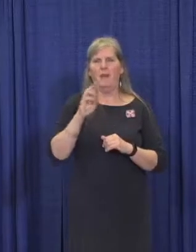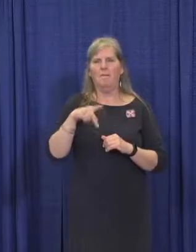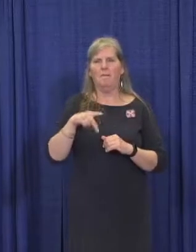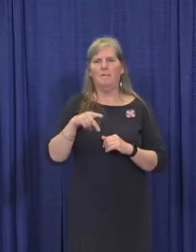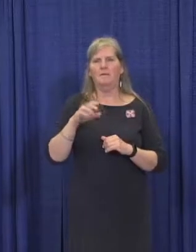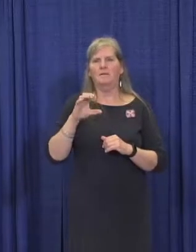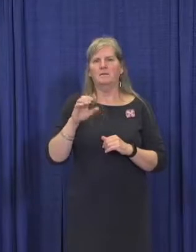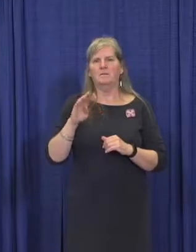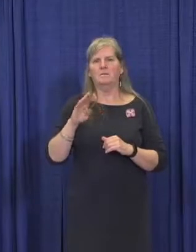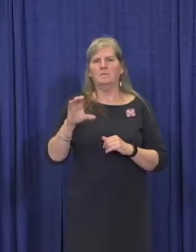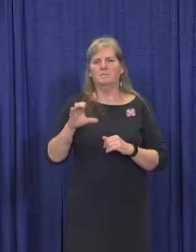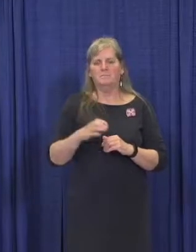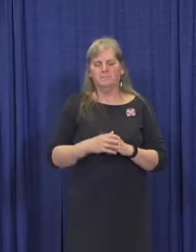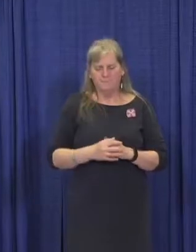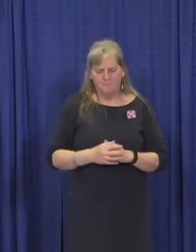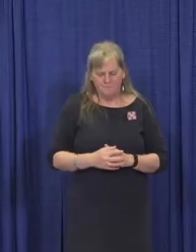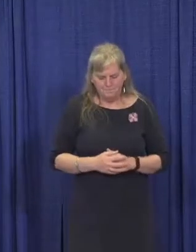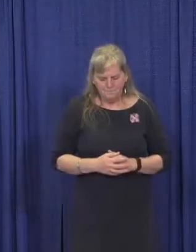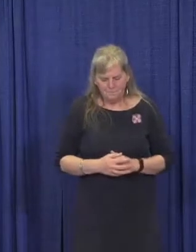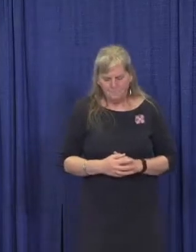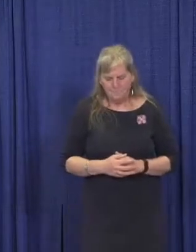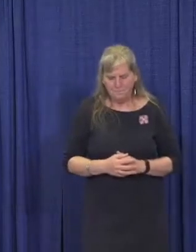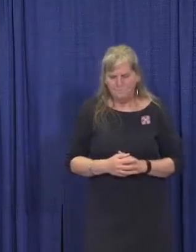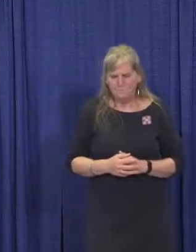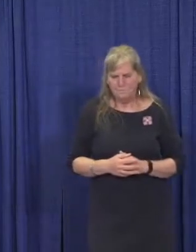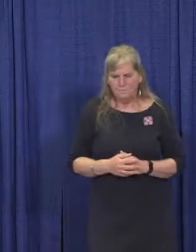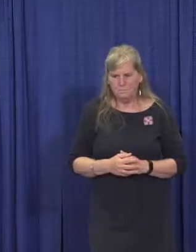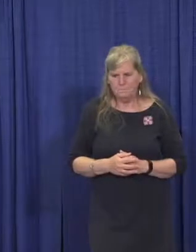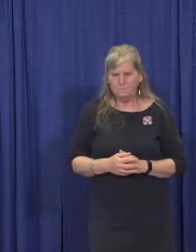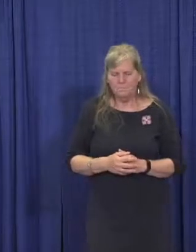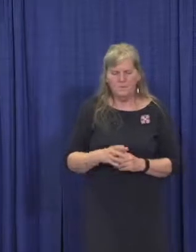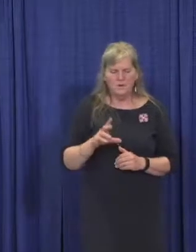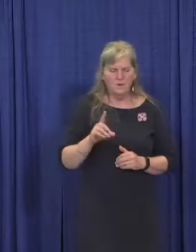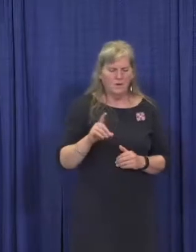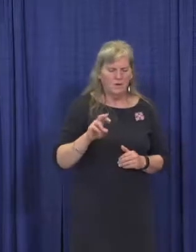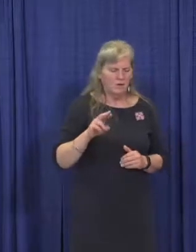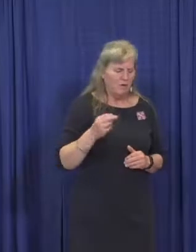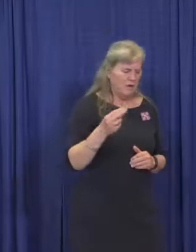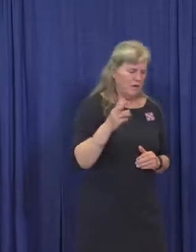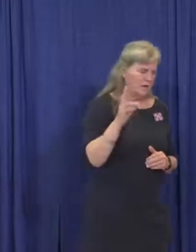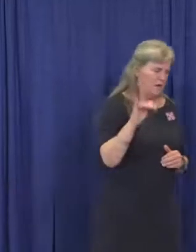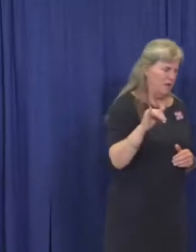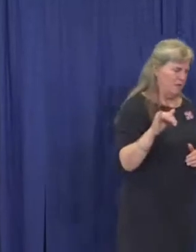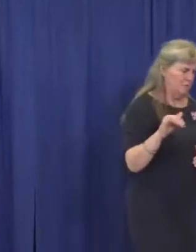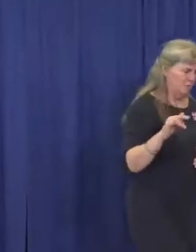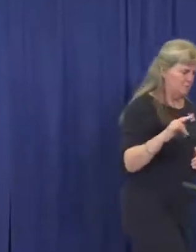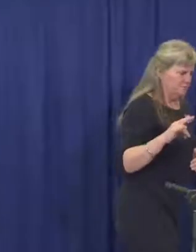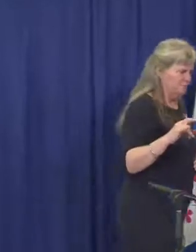Philippe from CBC. Reporter: Doctor Hanley what are your current